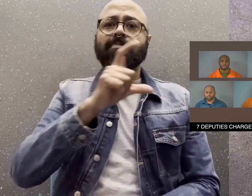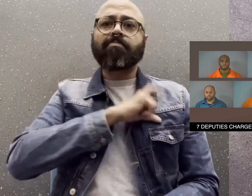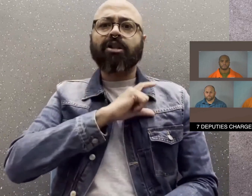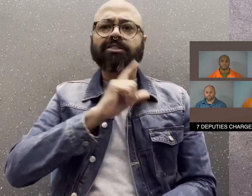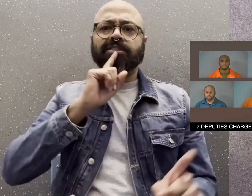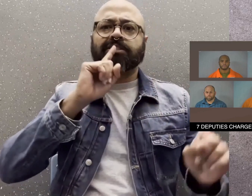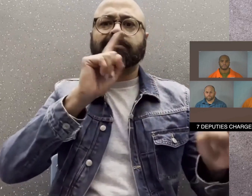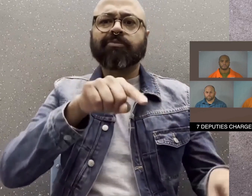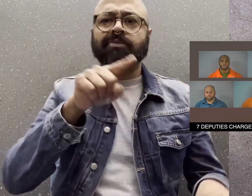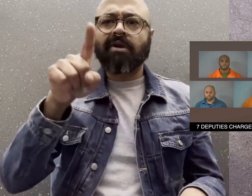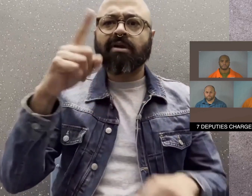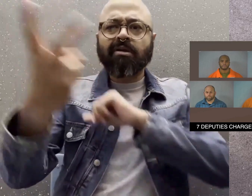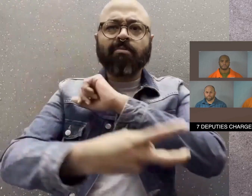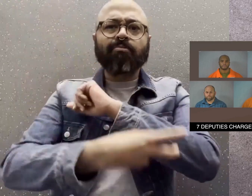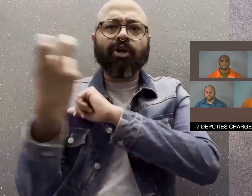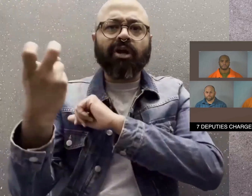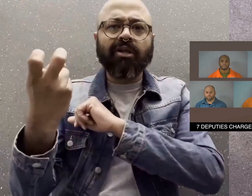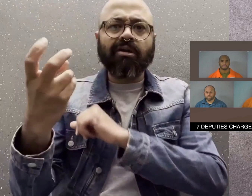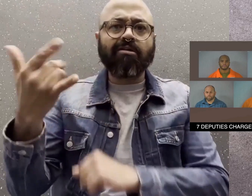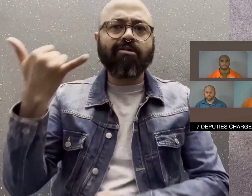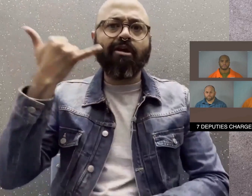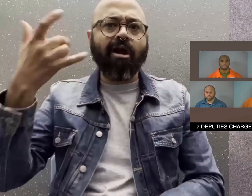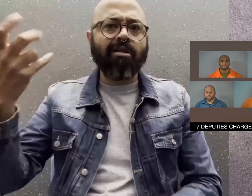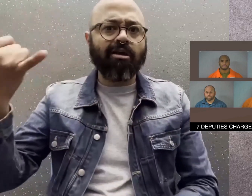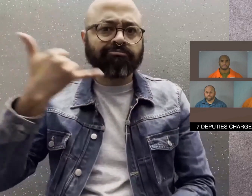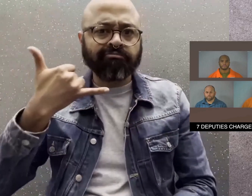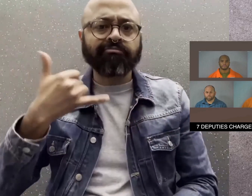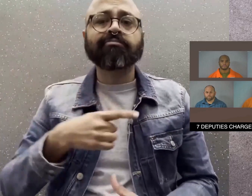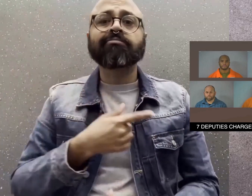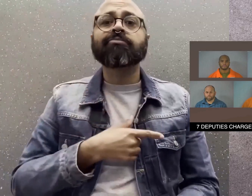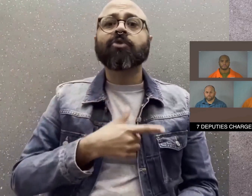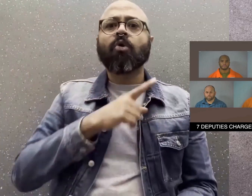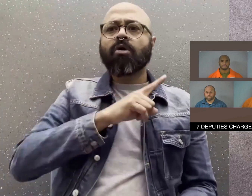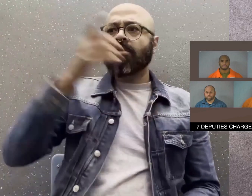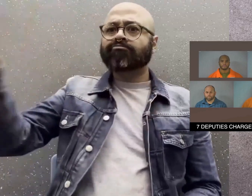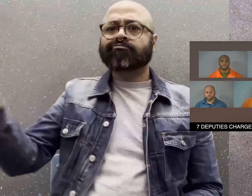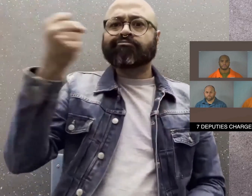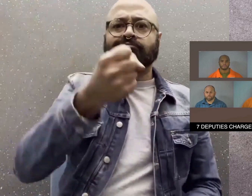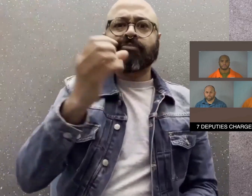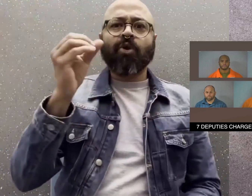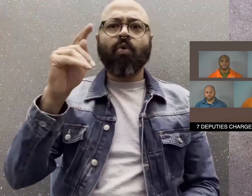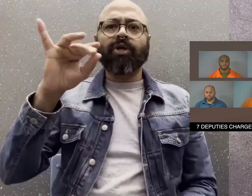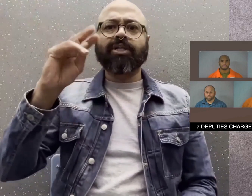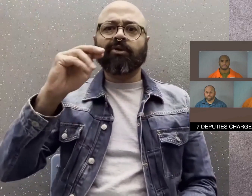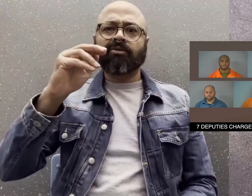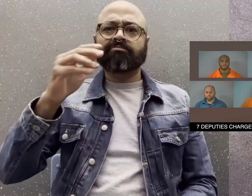three days earlier on Friday the 3rd police responded to a burglary call.